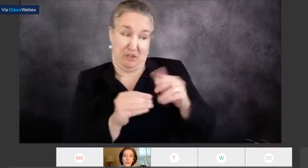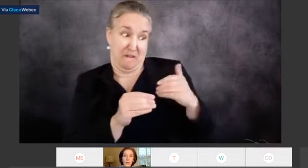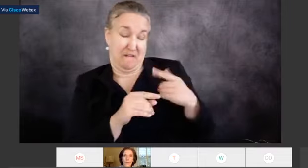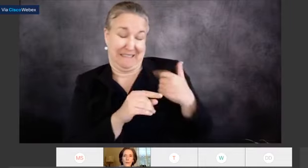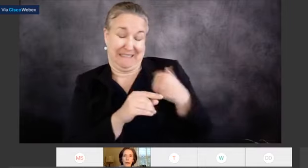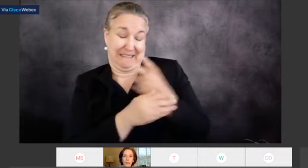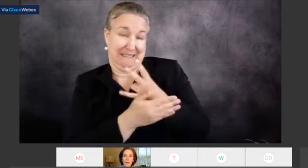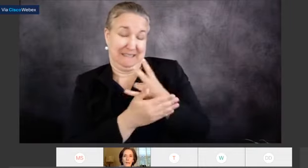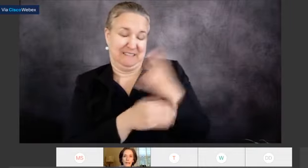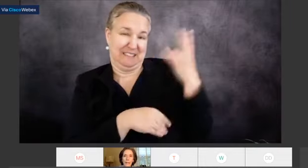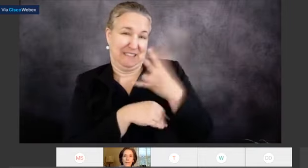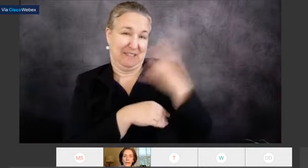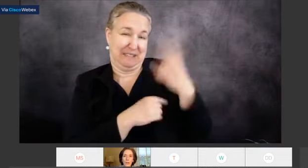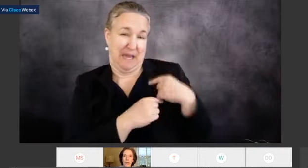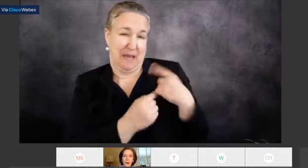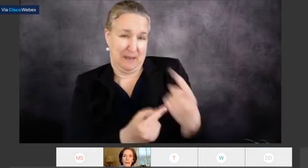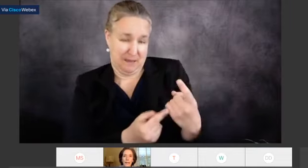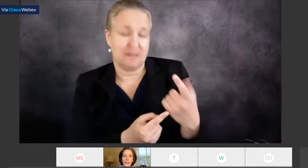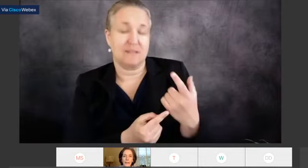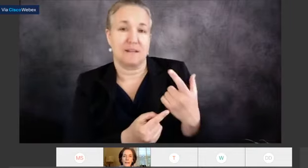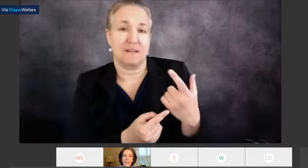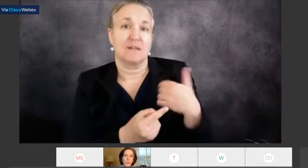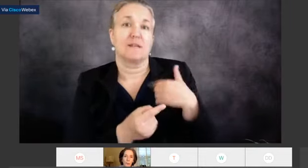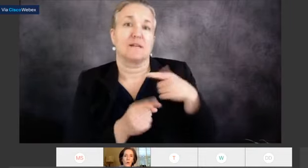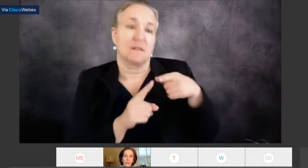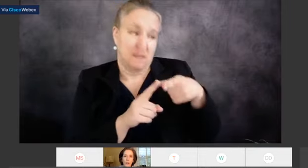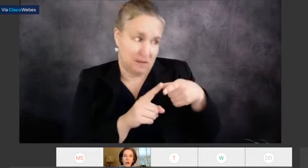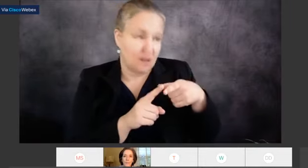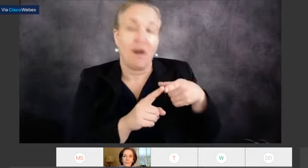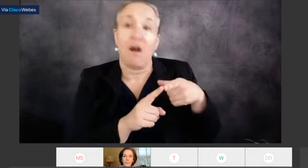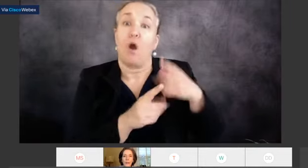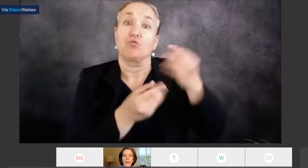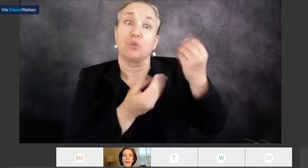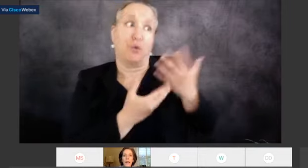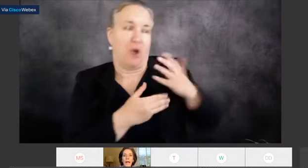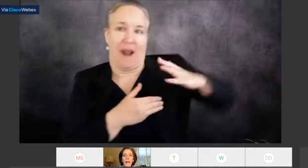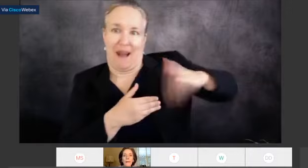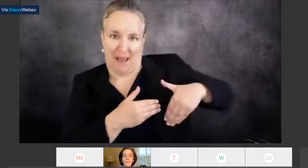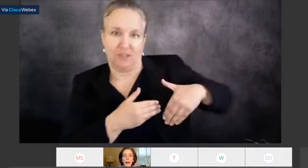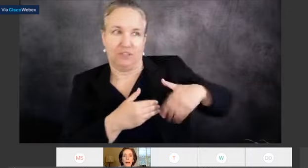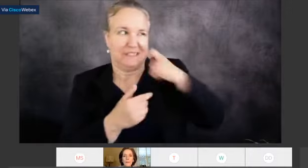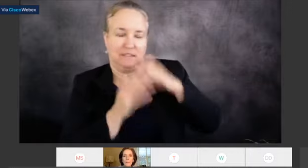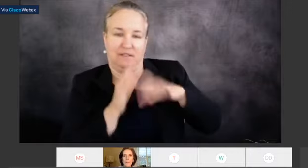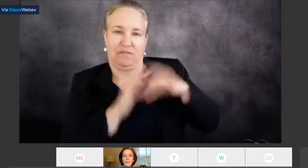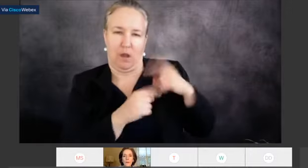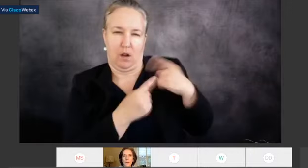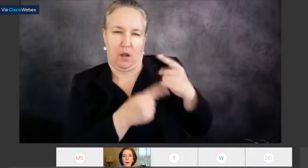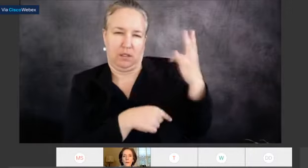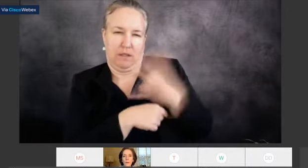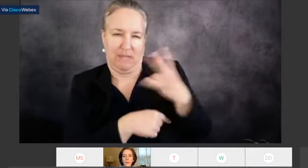have some outlier tests that we are getting late reporting on these positive individuals are from